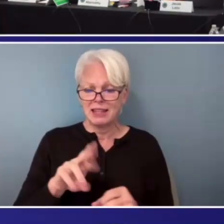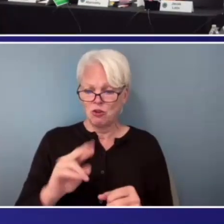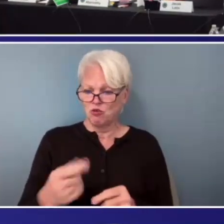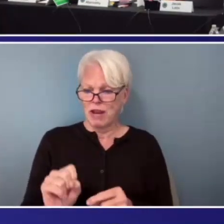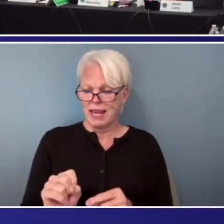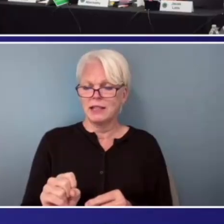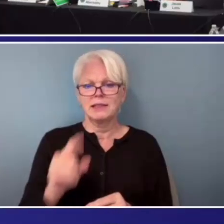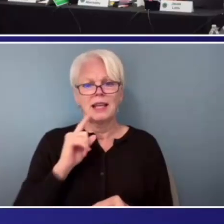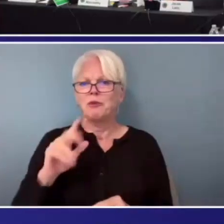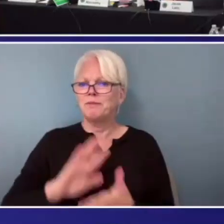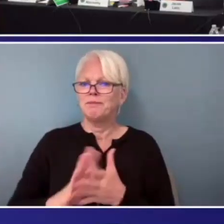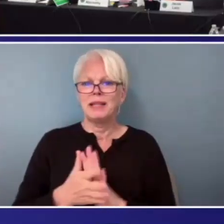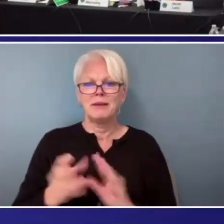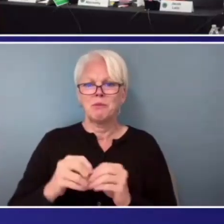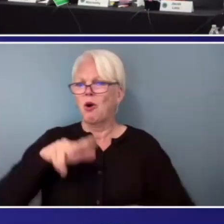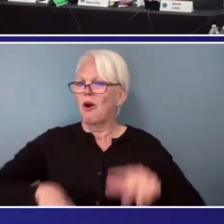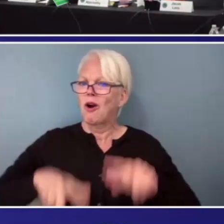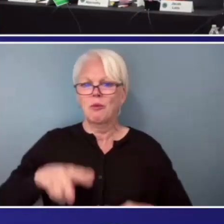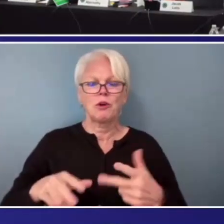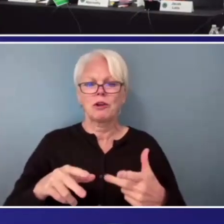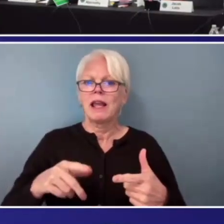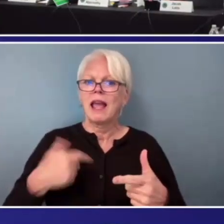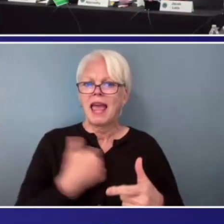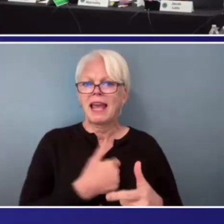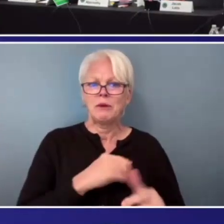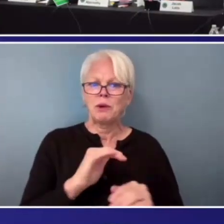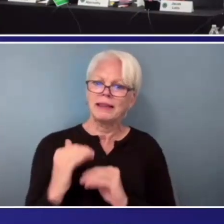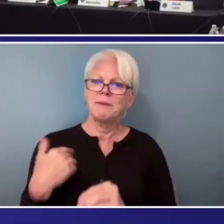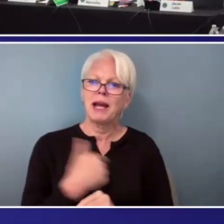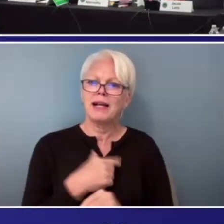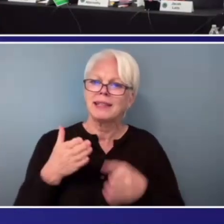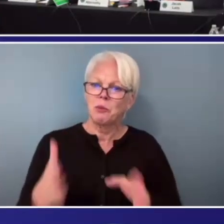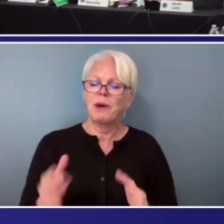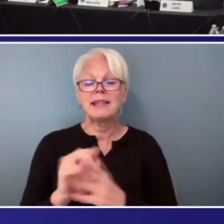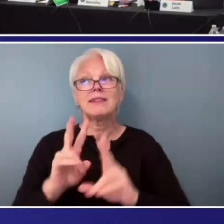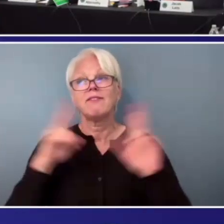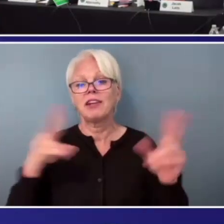doing something a very specific way that is very complicated to do operationally.